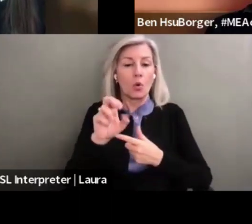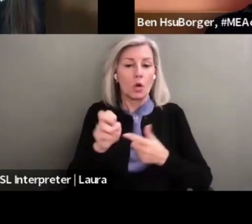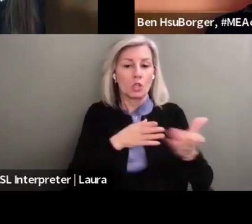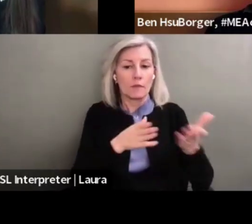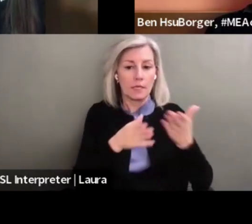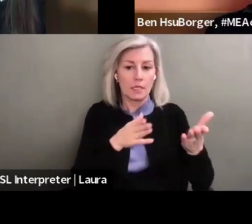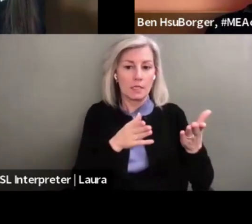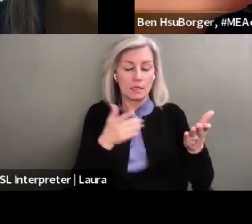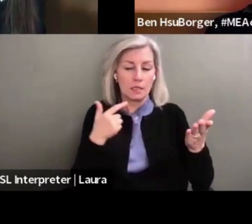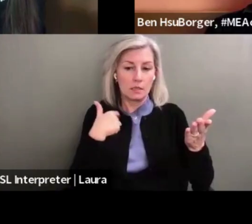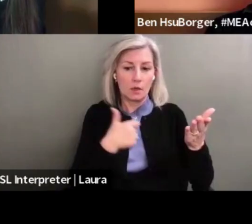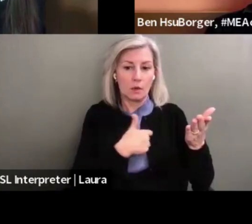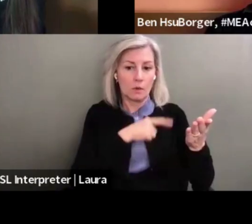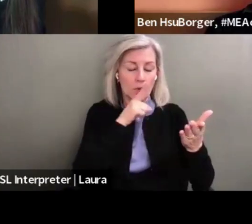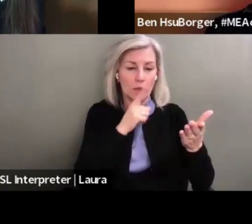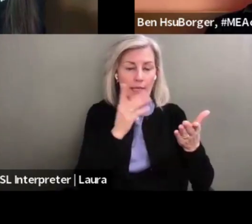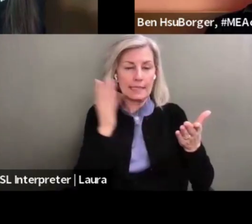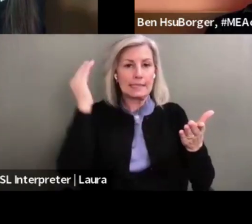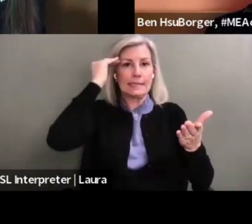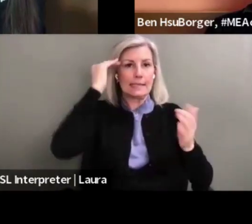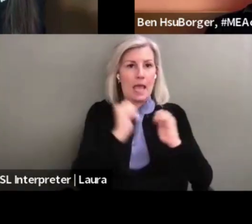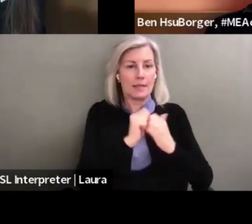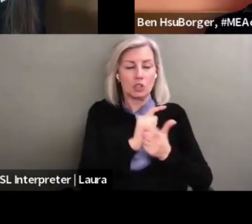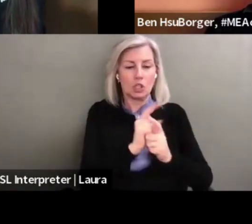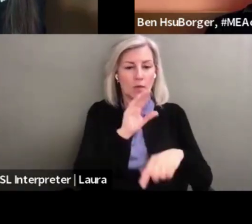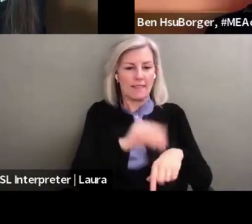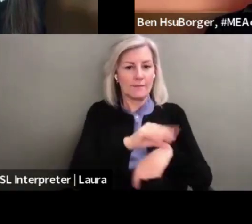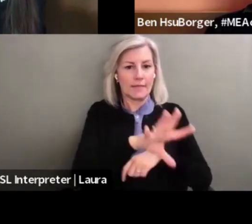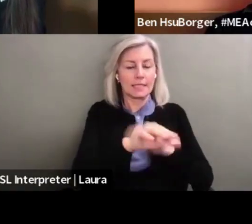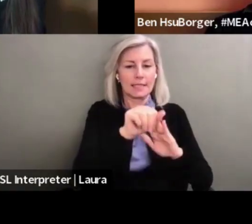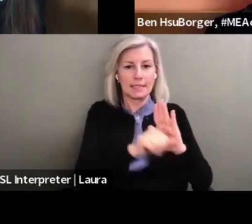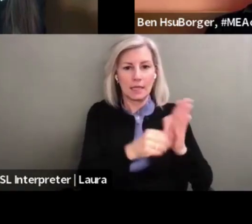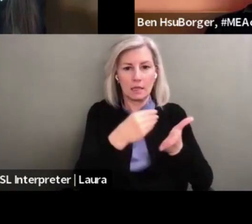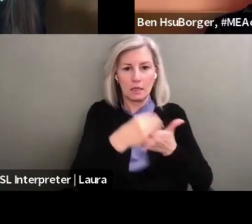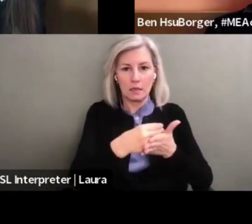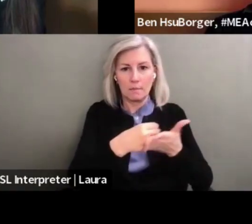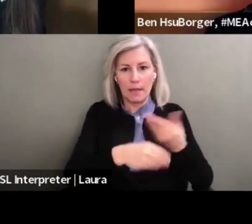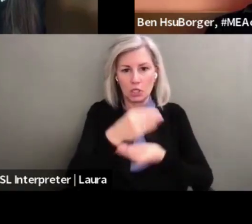are likely to increase demand for assistance with navigate benefits , managing paperwork and IL core services,